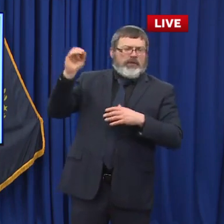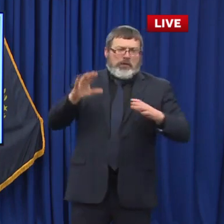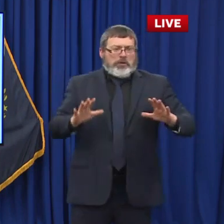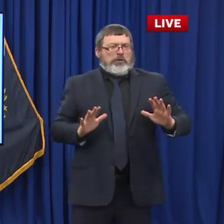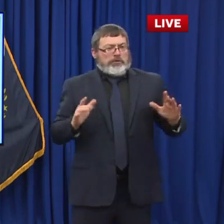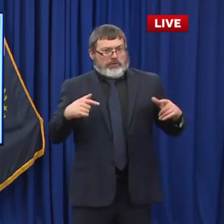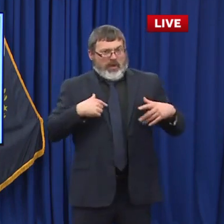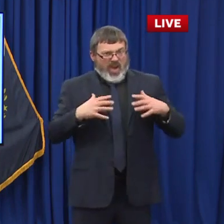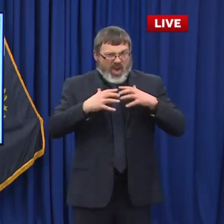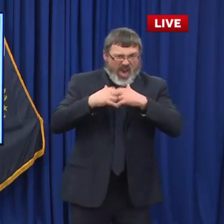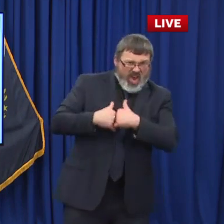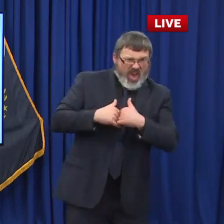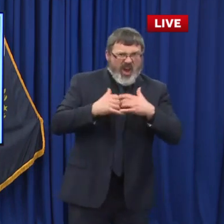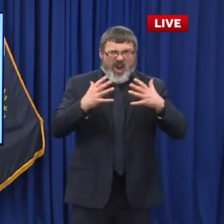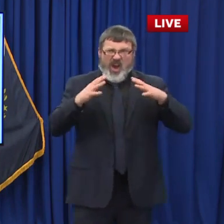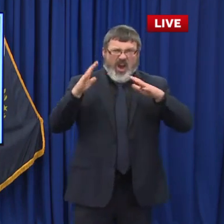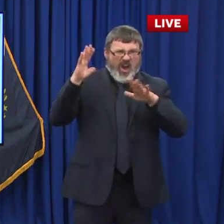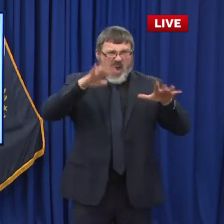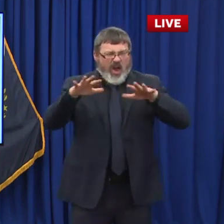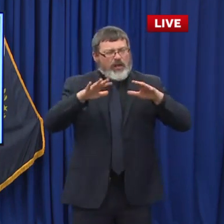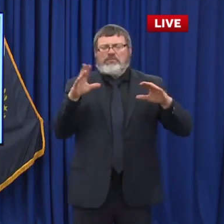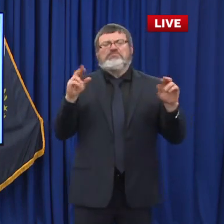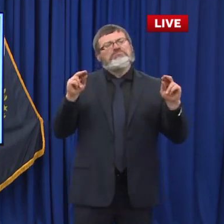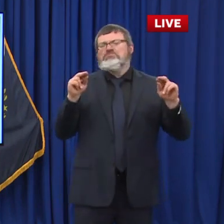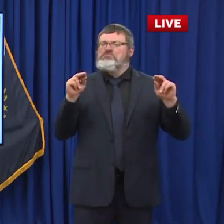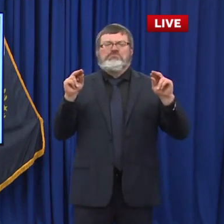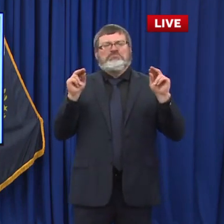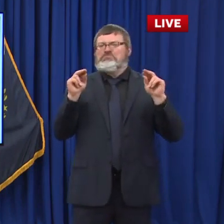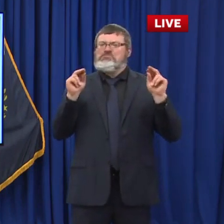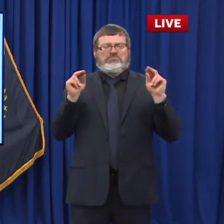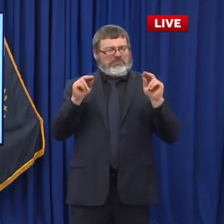CONGRESS LIVED UP TO THE OBLIGATION THEY HAVE SET FOR US.